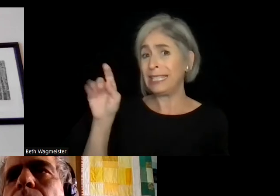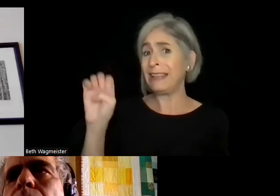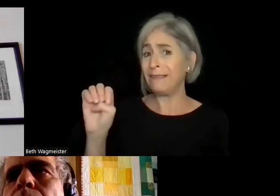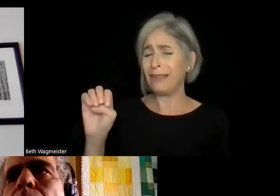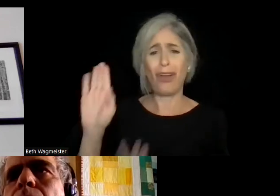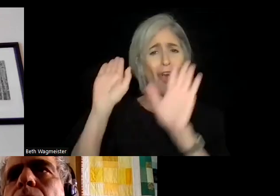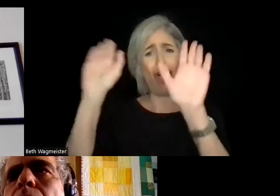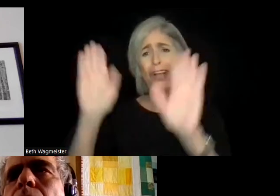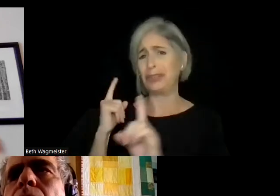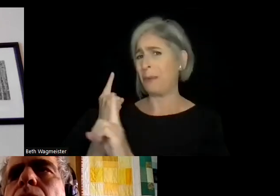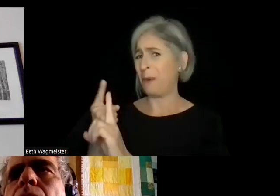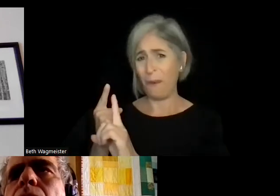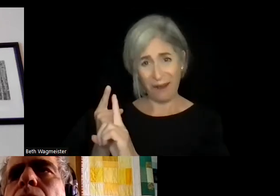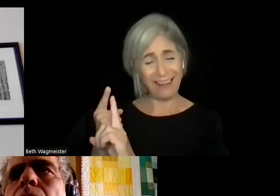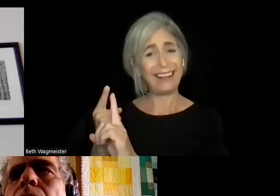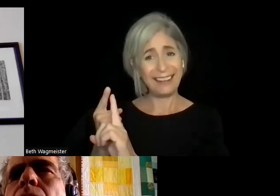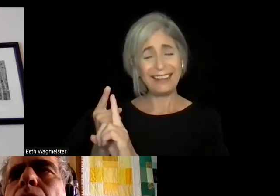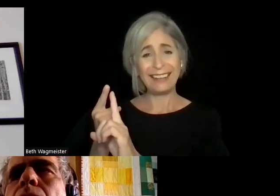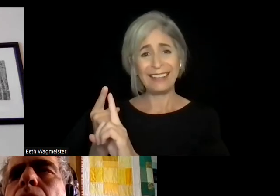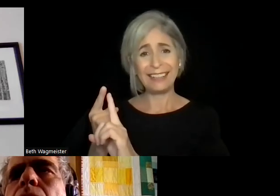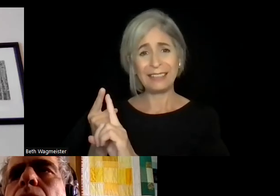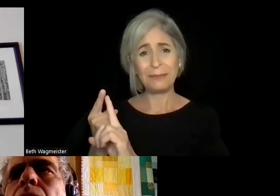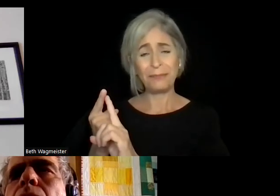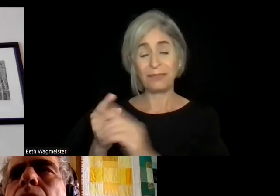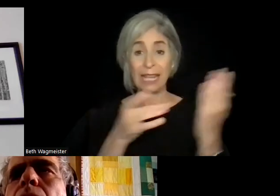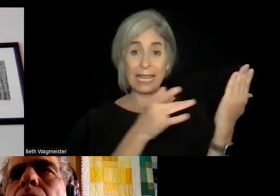. >> MOHAMMED ALI LOUTFY: Thank you.